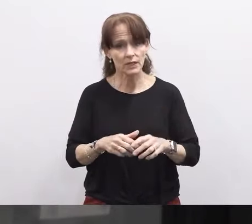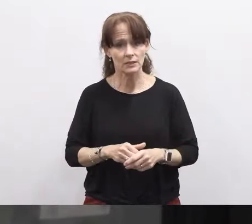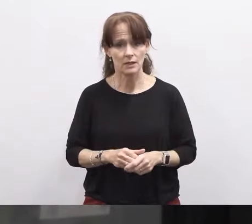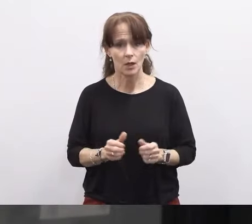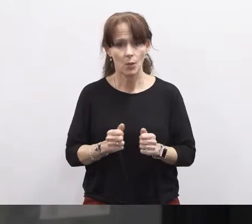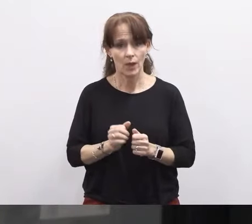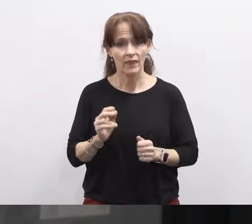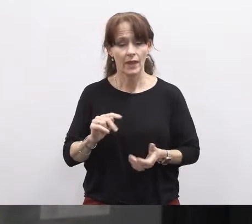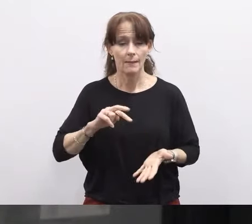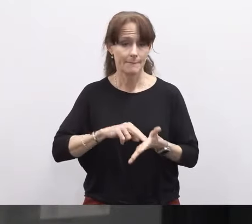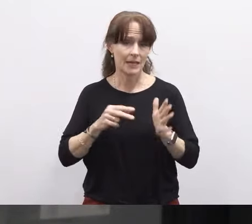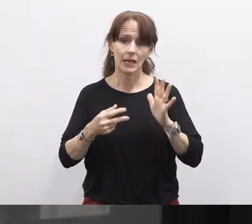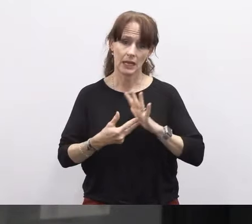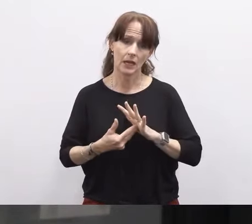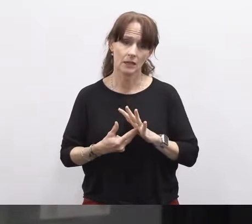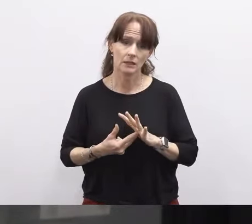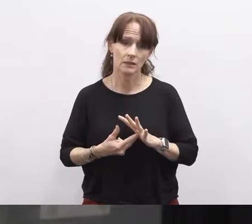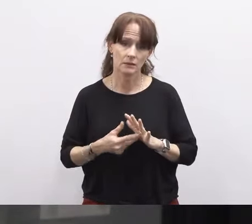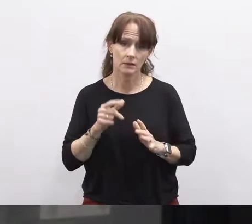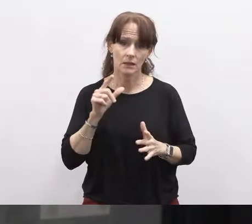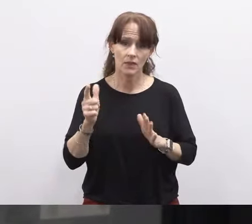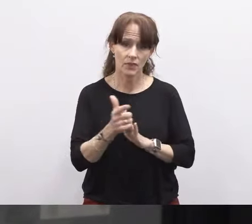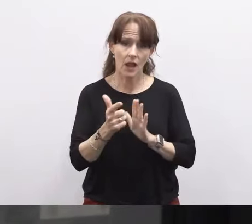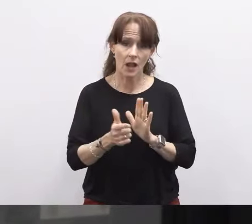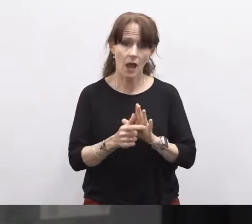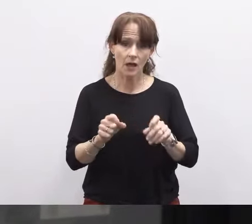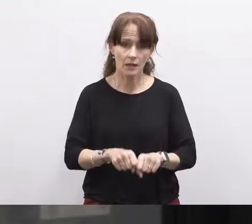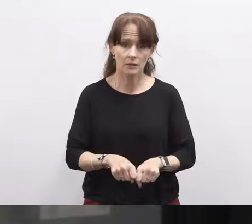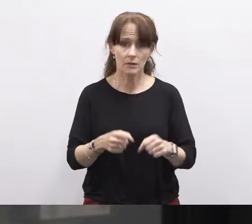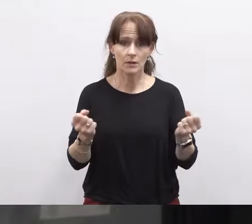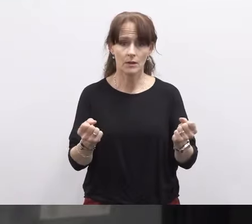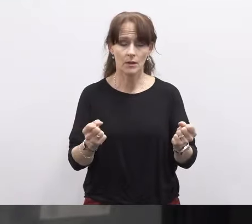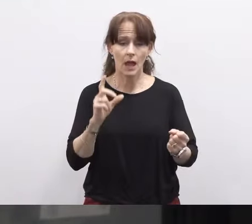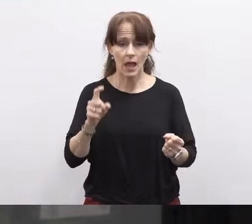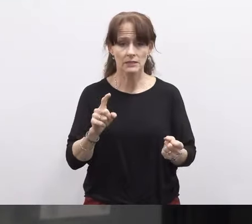Meaning that the law has been broken and it has to be ratified.